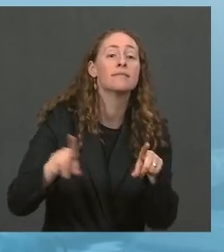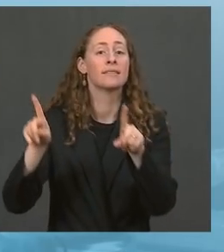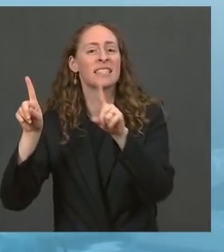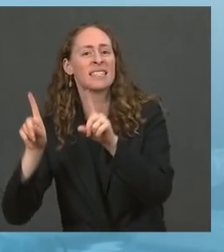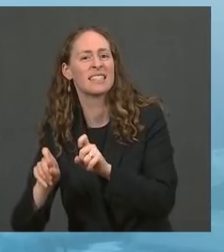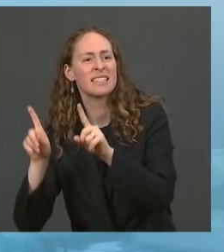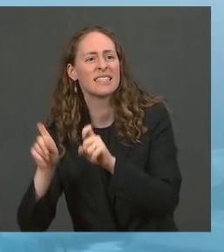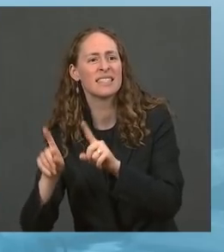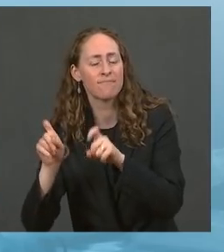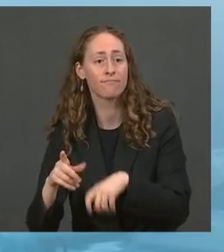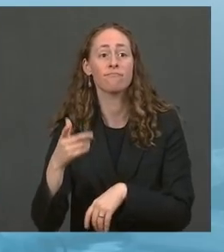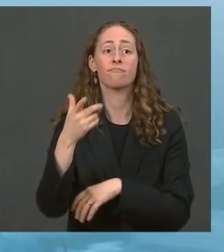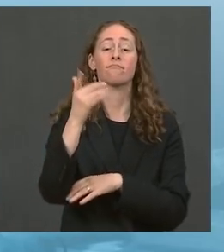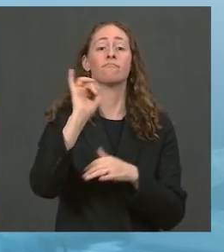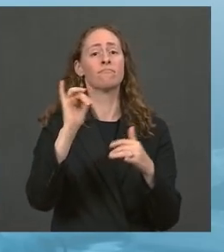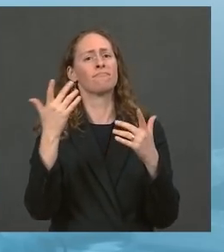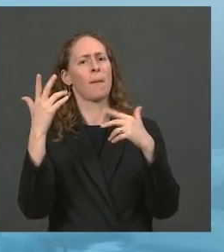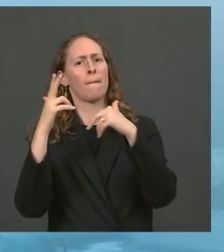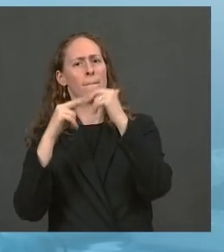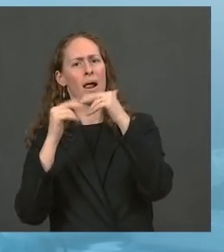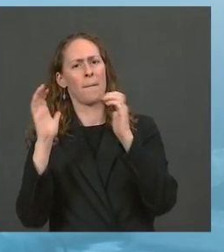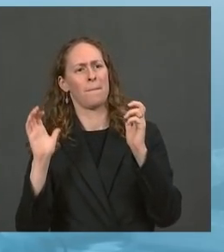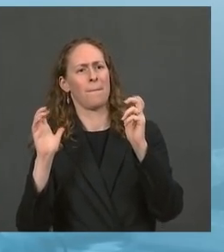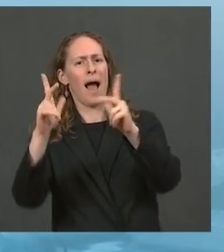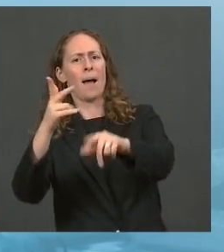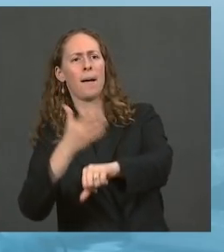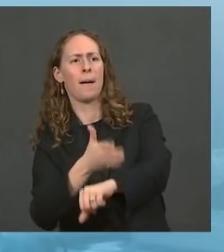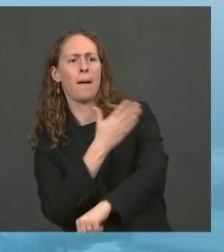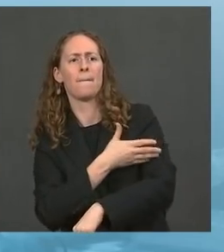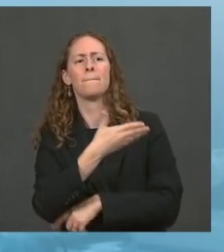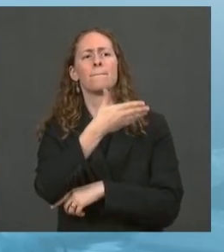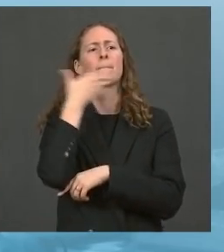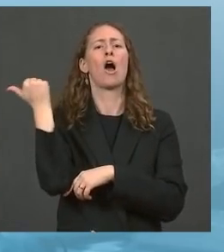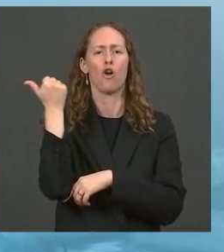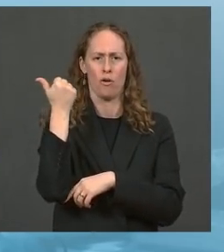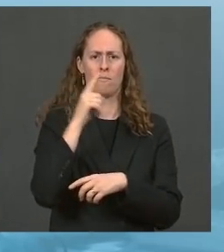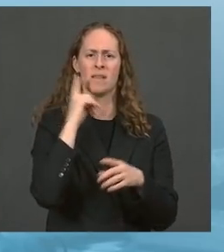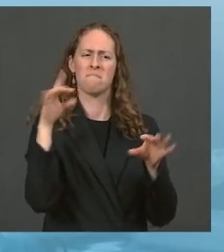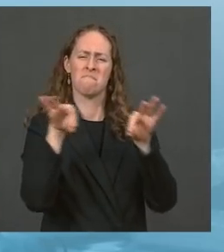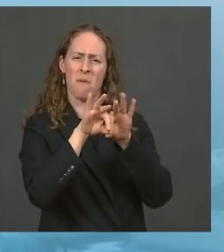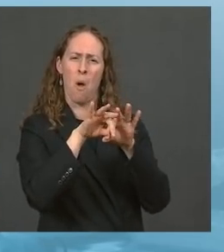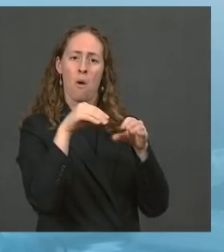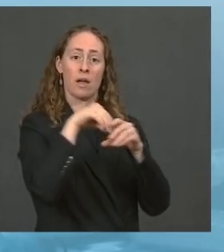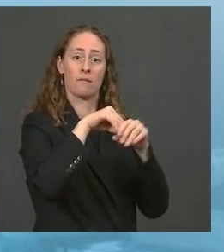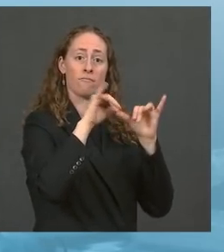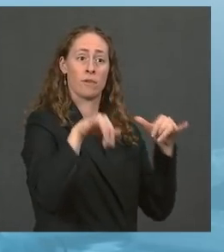is more resilient than it is today. We've all suffered. The United States has lost